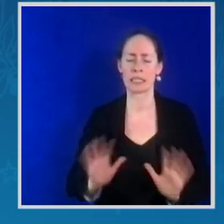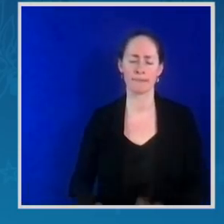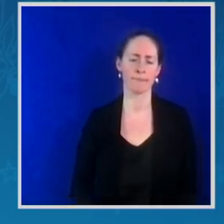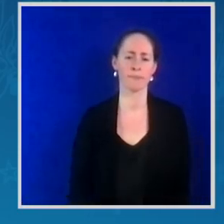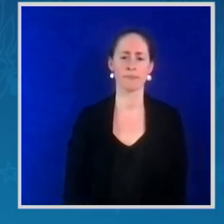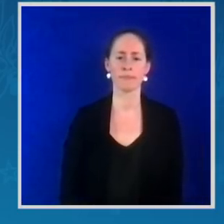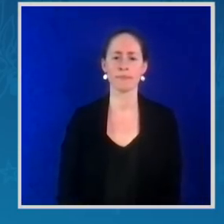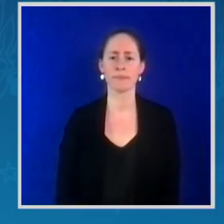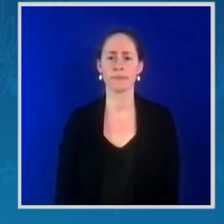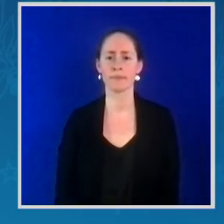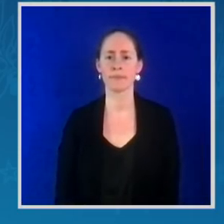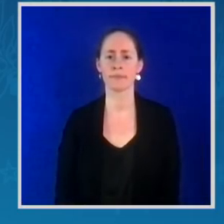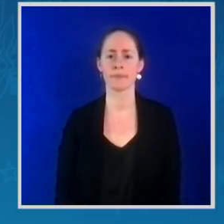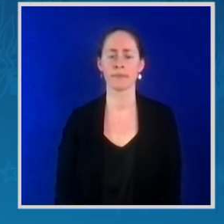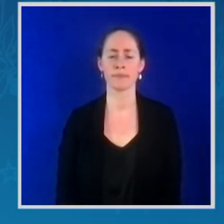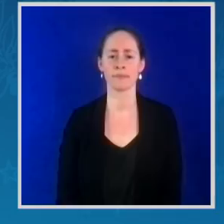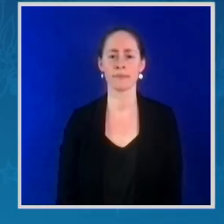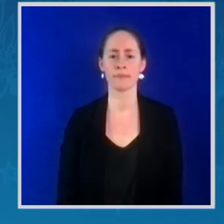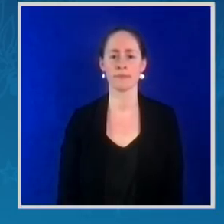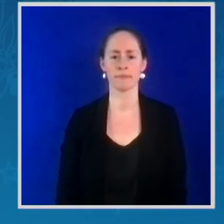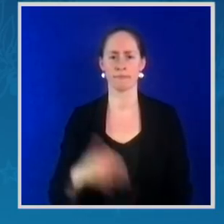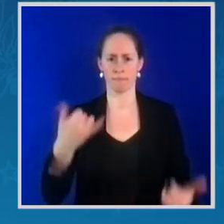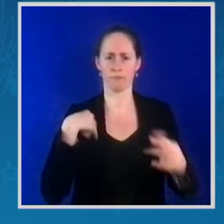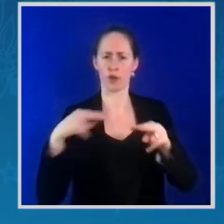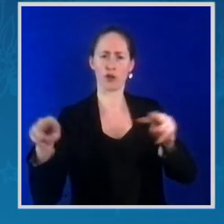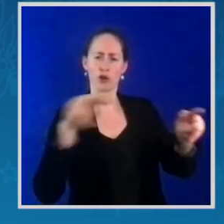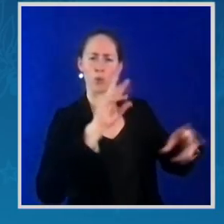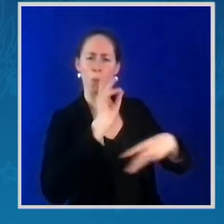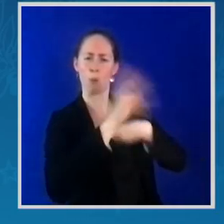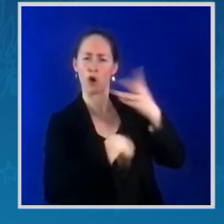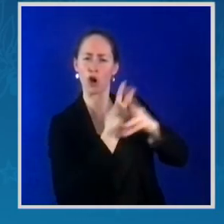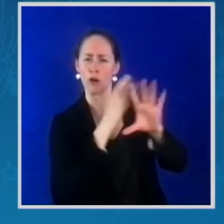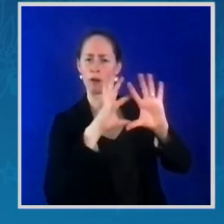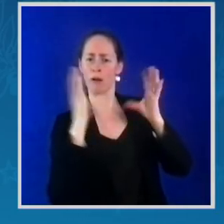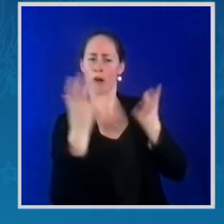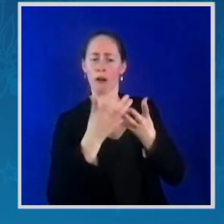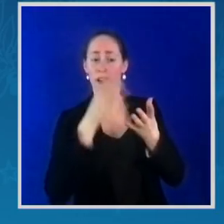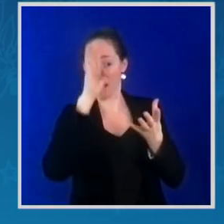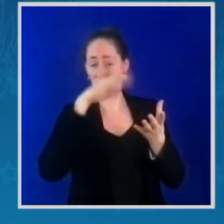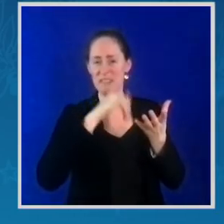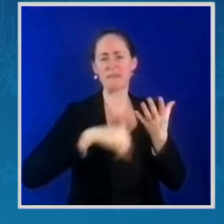we know that that is true and that these issues are connected. And so let's see the interconnection,